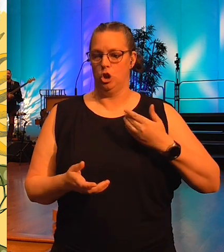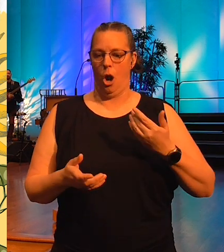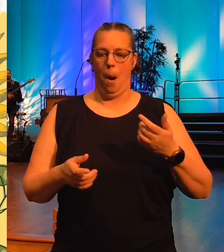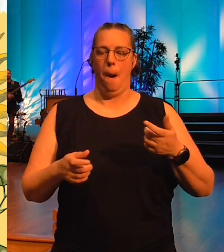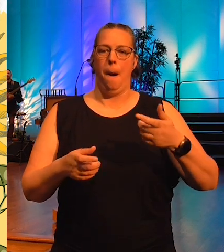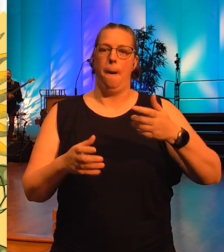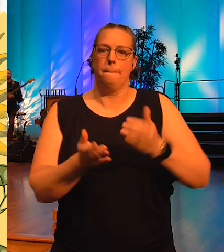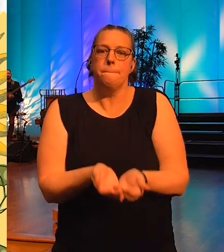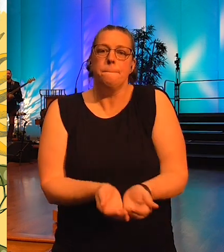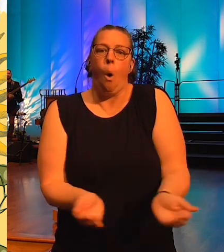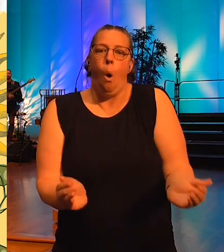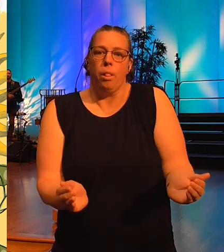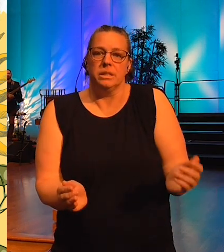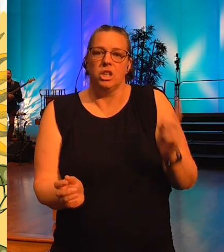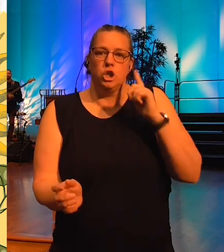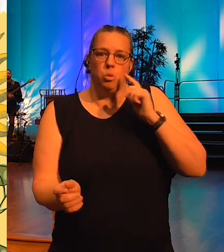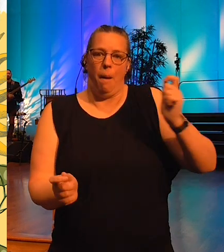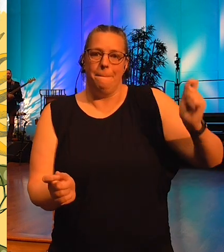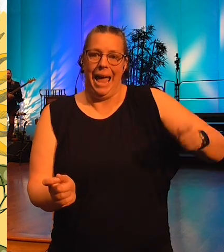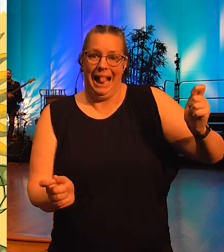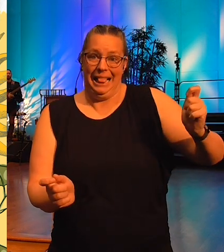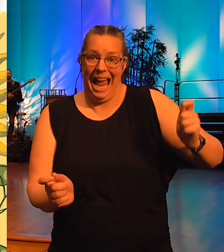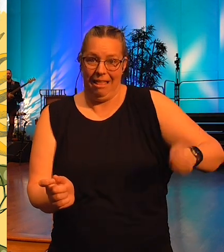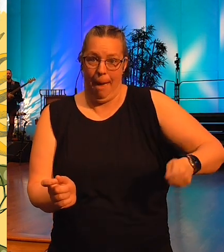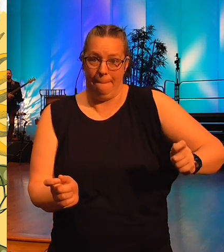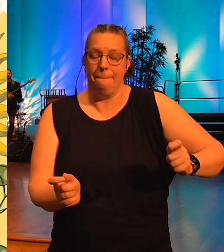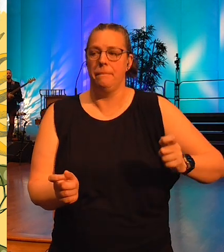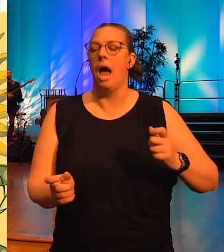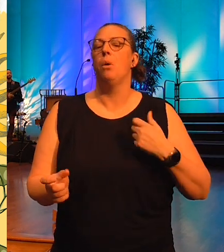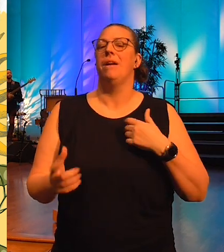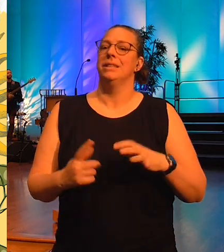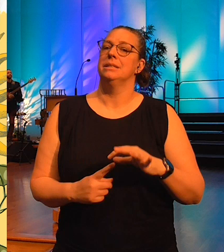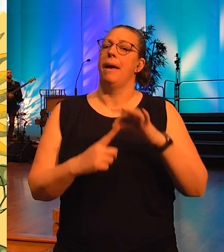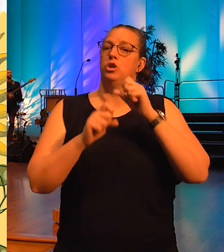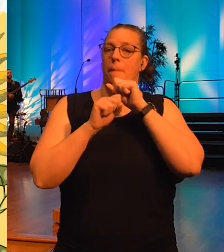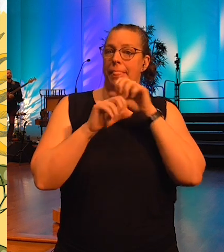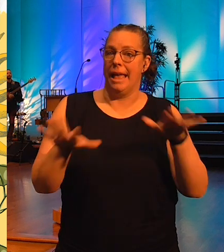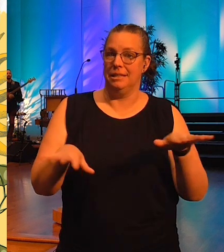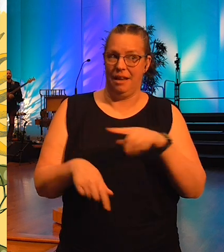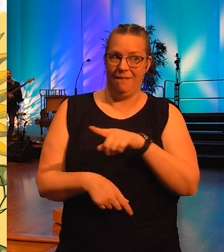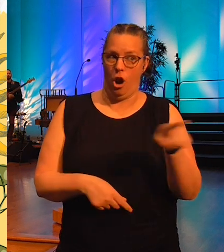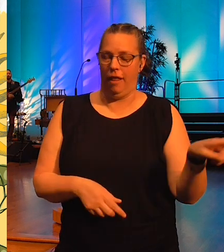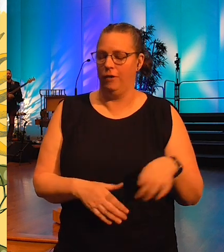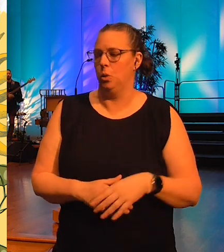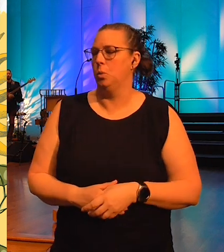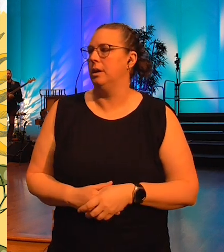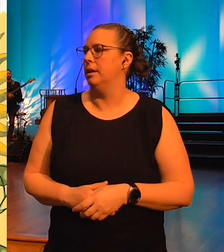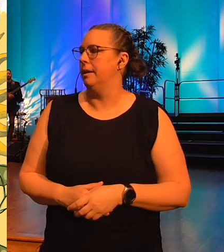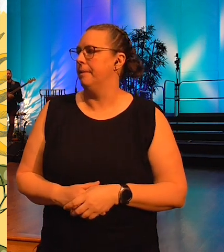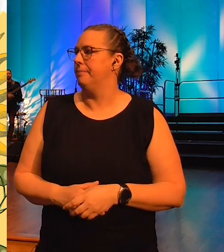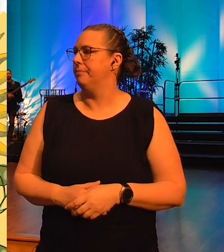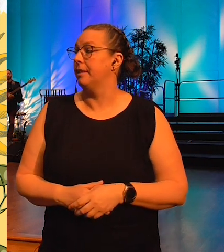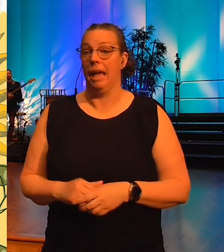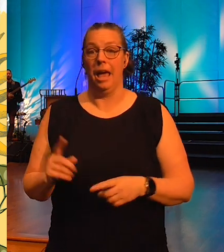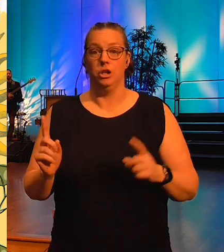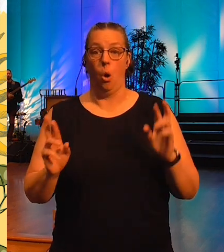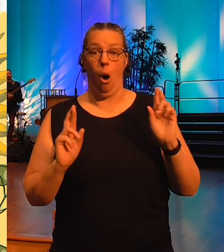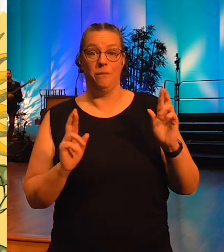a special gift for all of you we have a special blessing also beautiful no I hope you'll join us